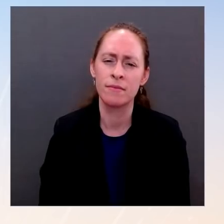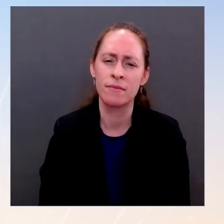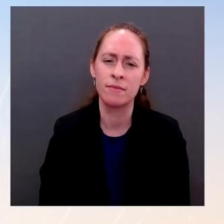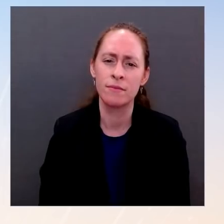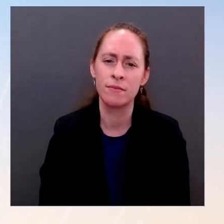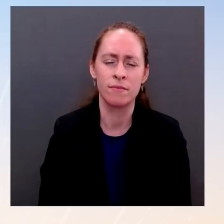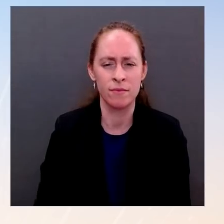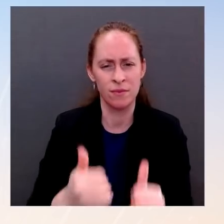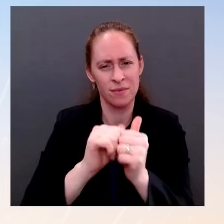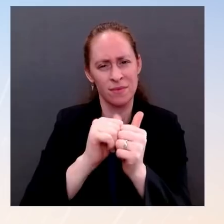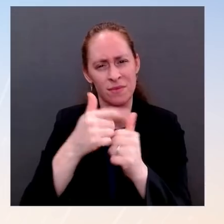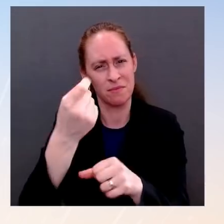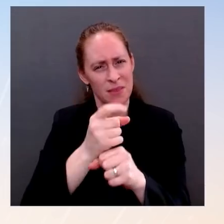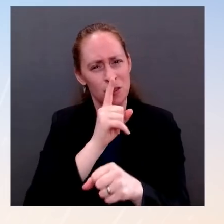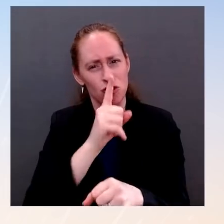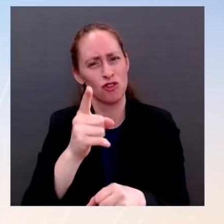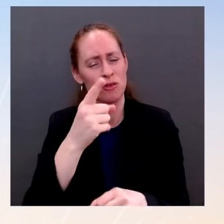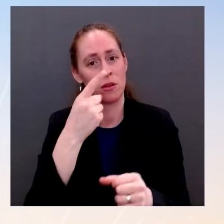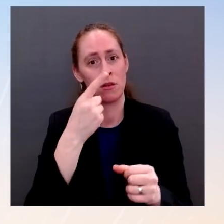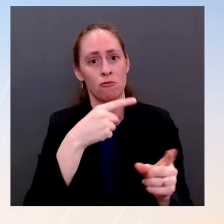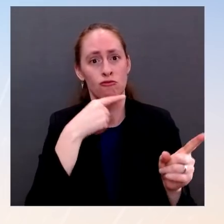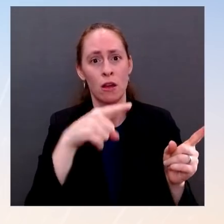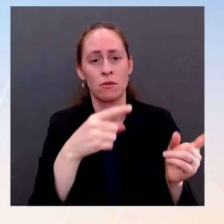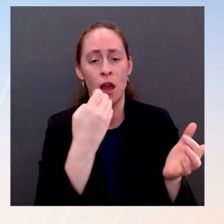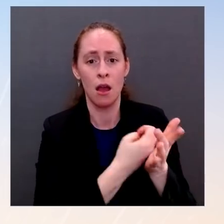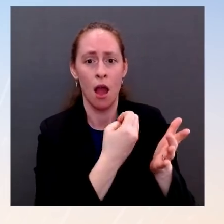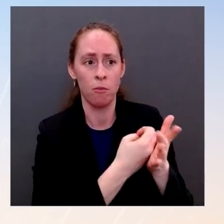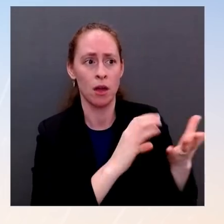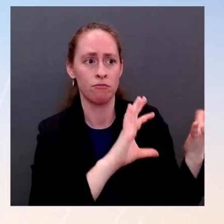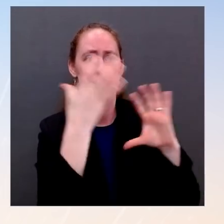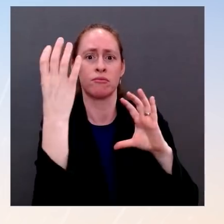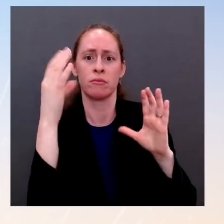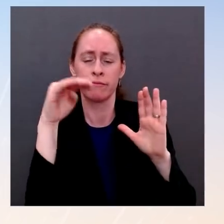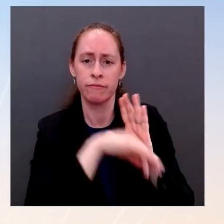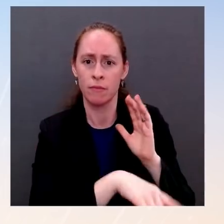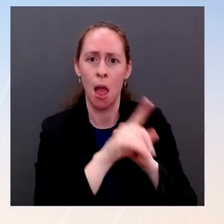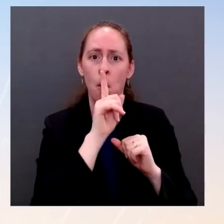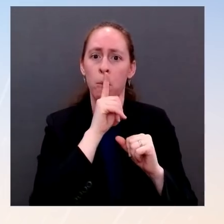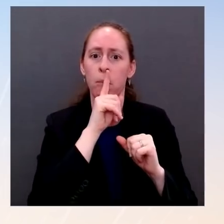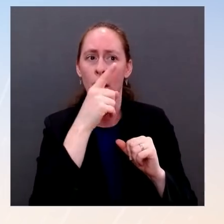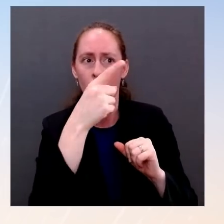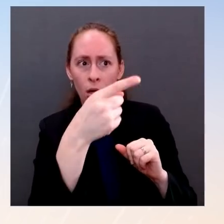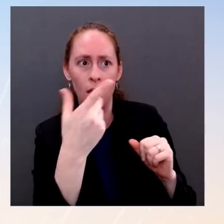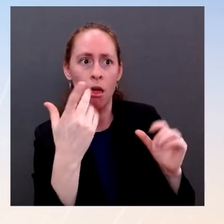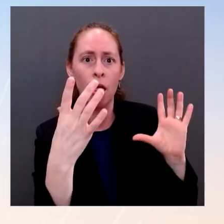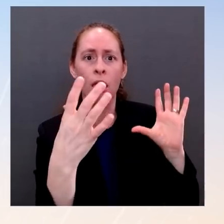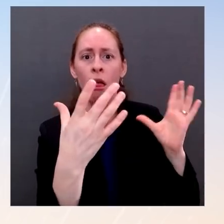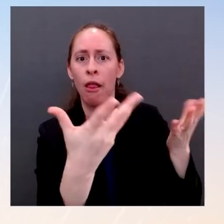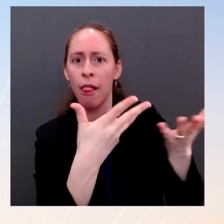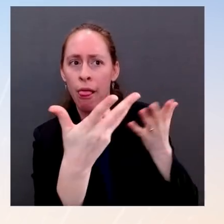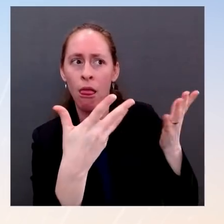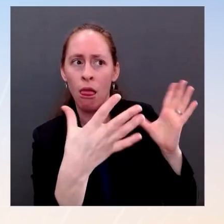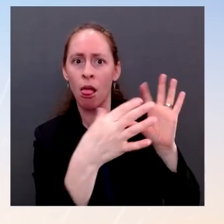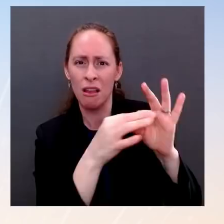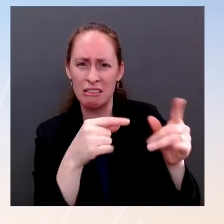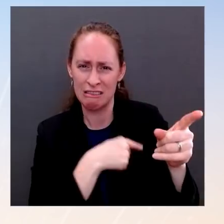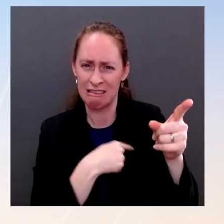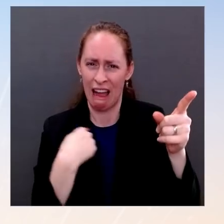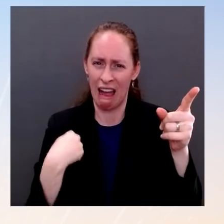From Russia's perspective, if it wants to sequester itself from Western economies, Western technology, and Western capital markets,